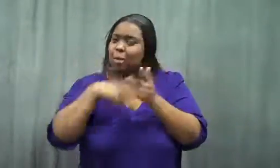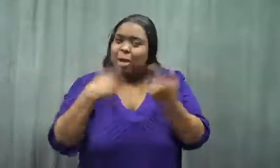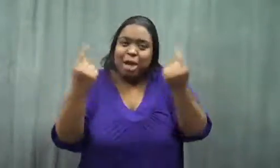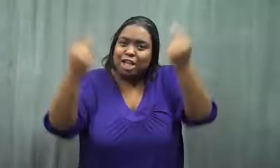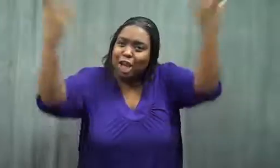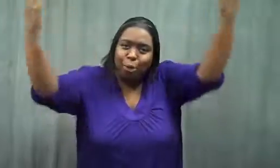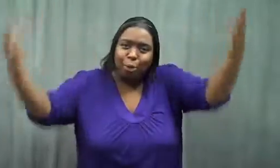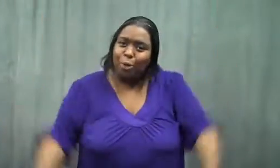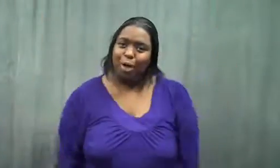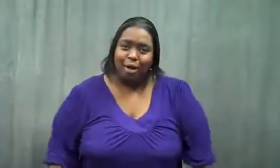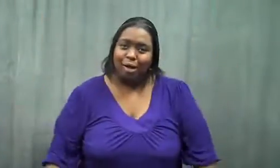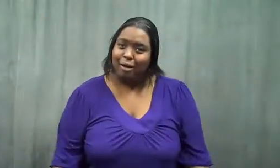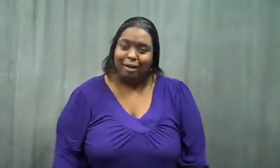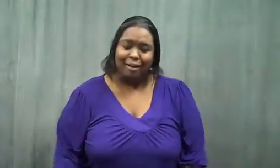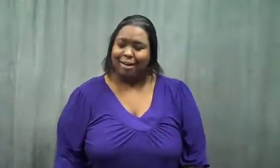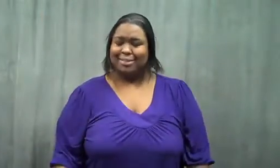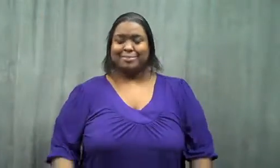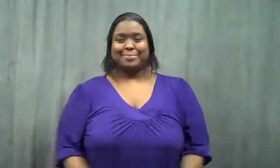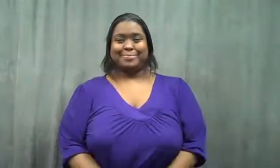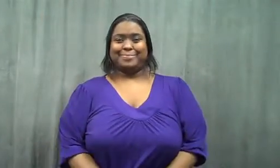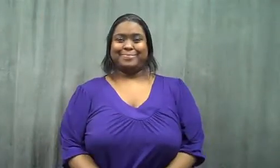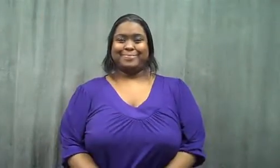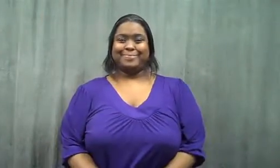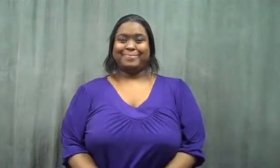What can I do?